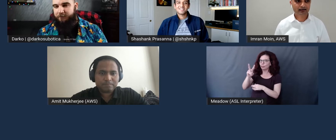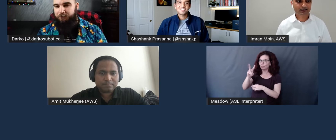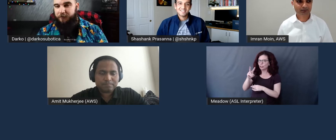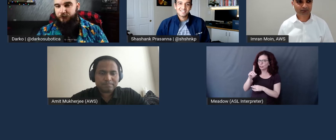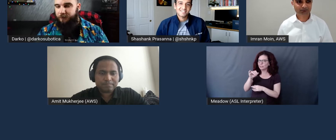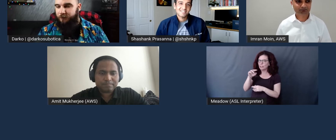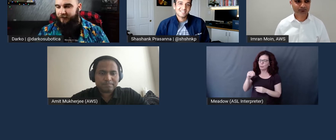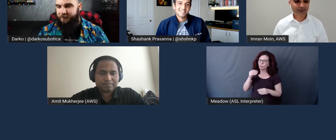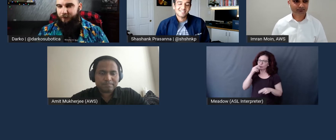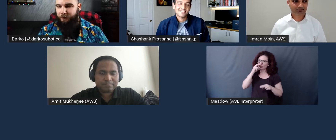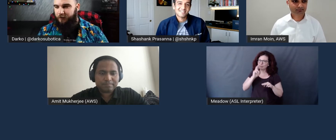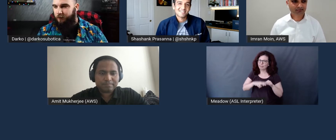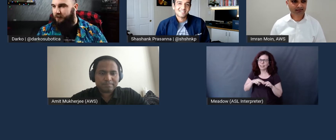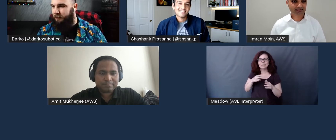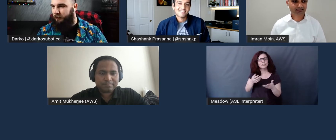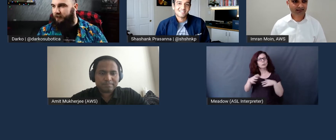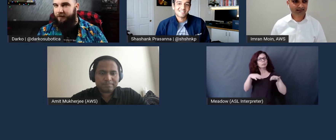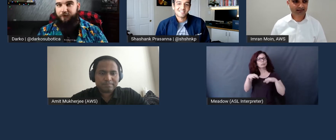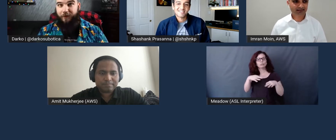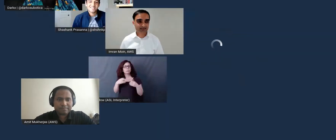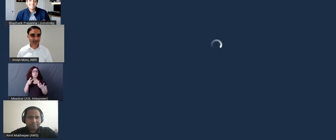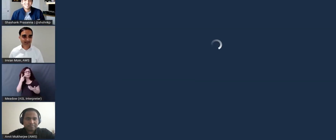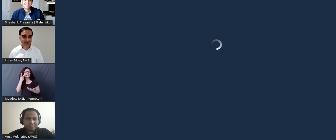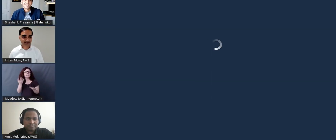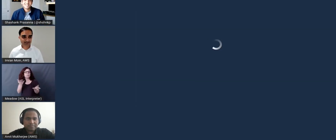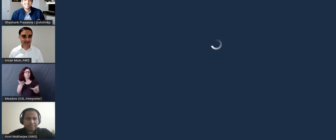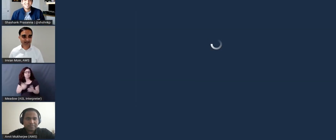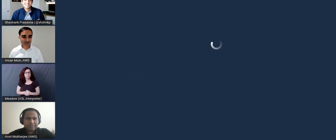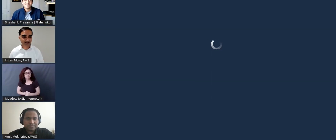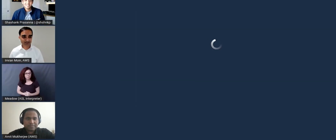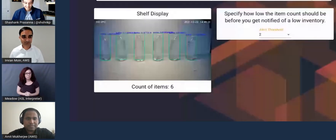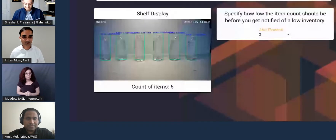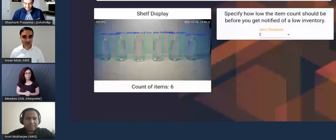But do tell us what are we going to be looking at today? Sounds good.